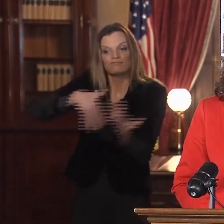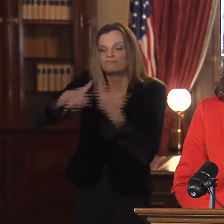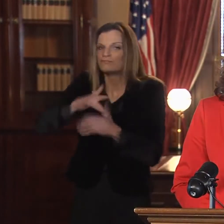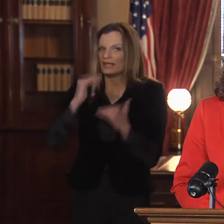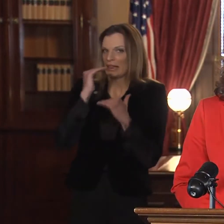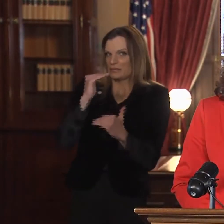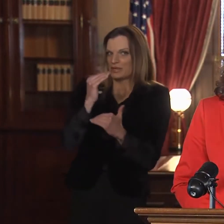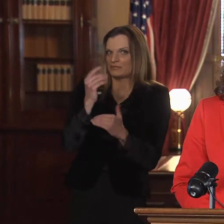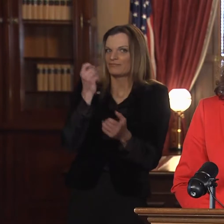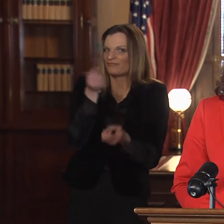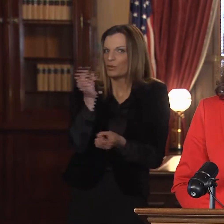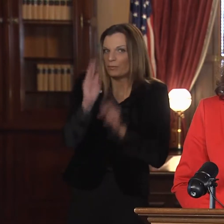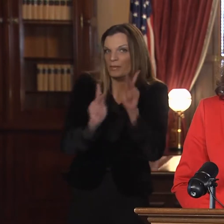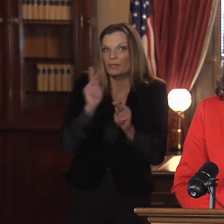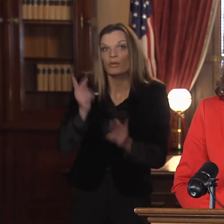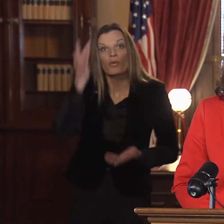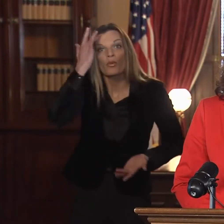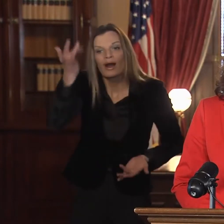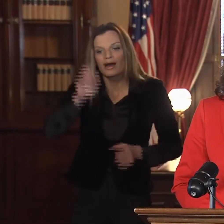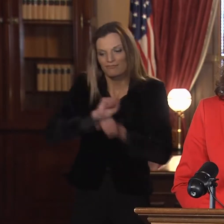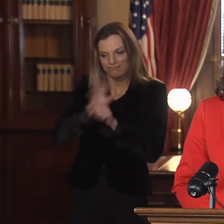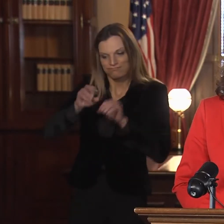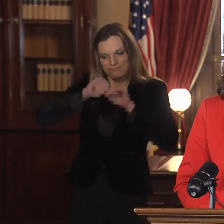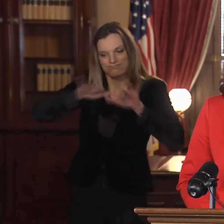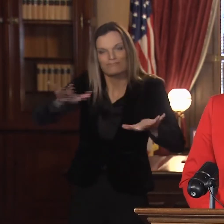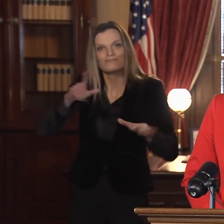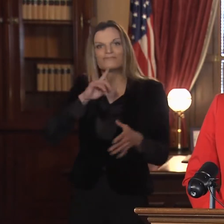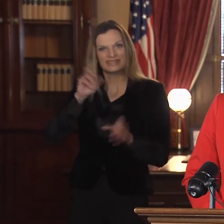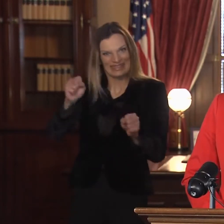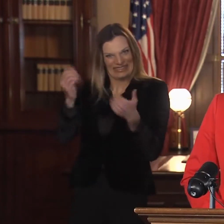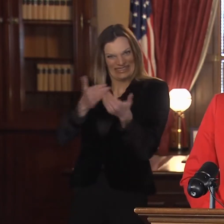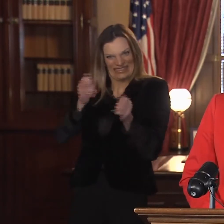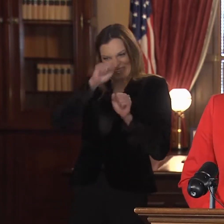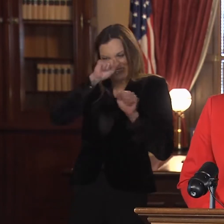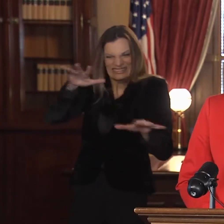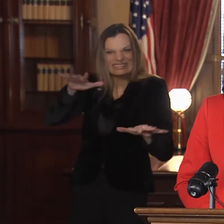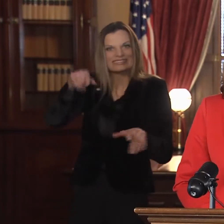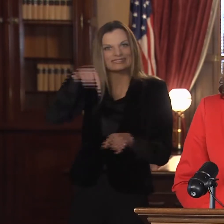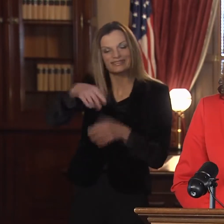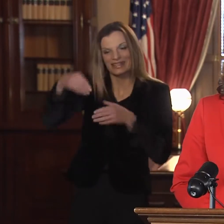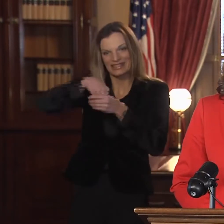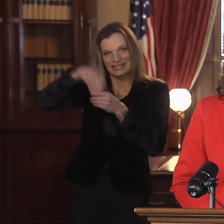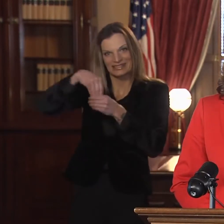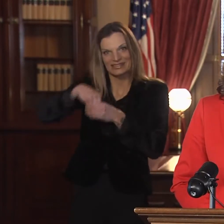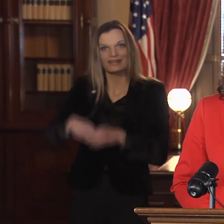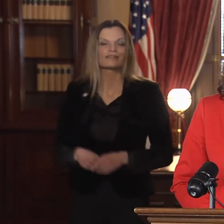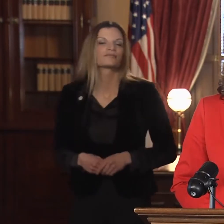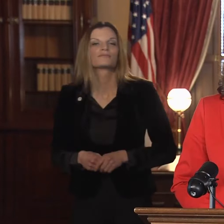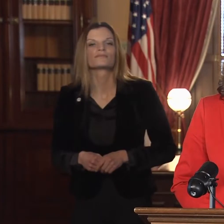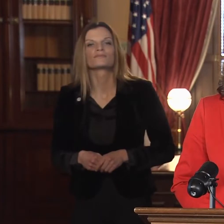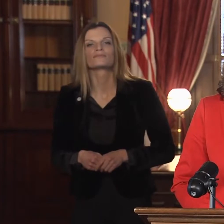PAUSE TO SAVE LIVES EPIDEMIC ORDER.